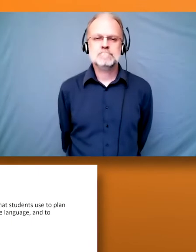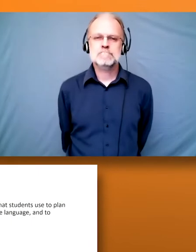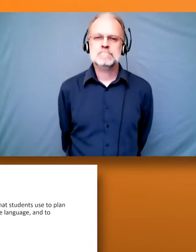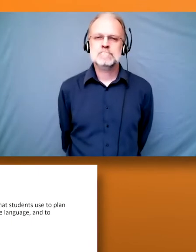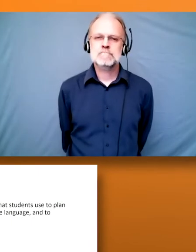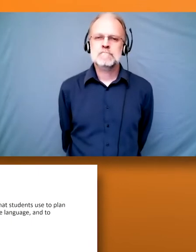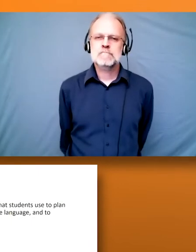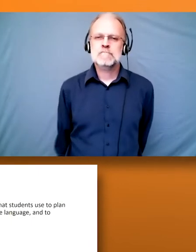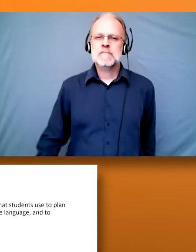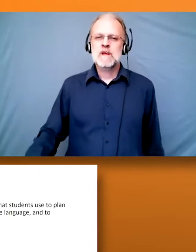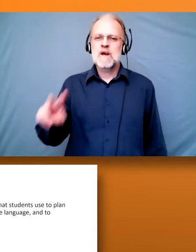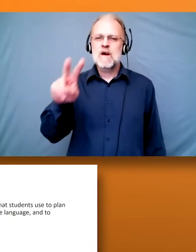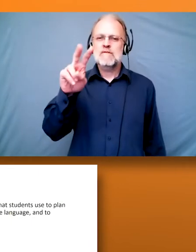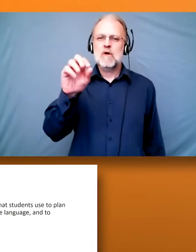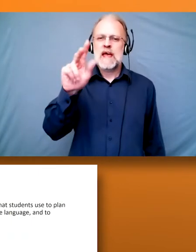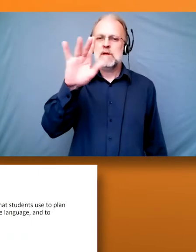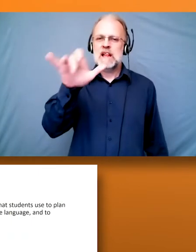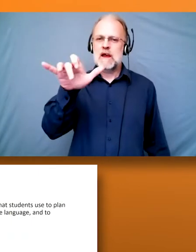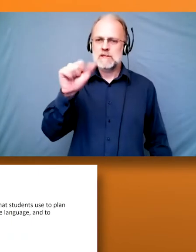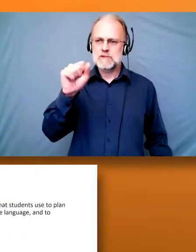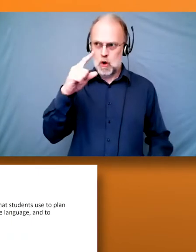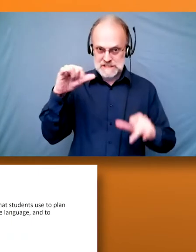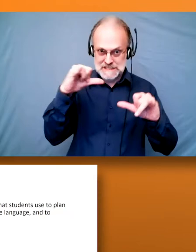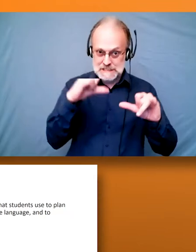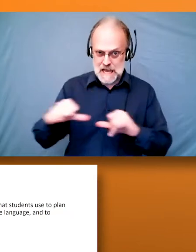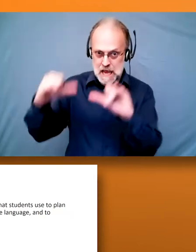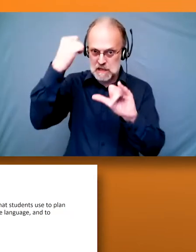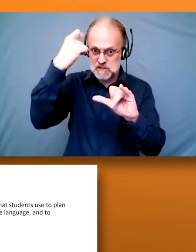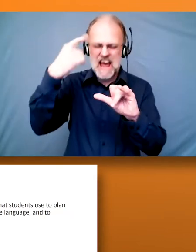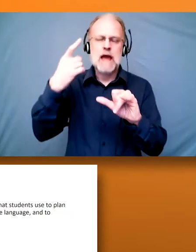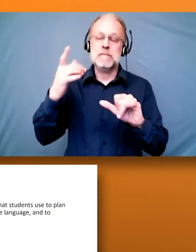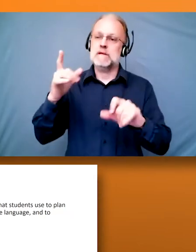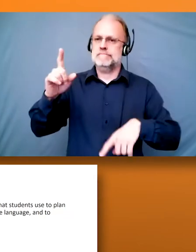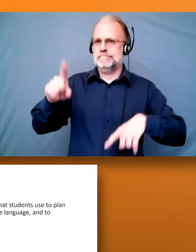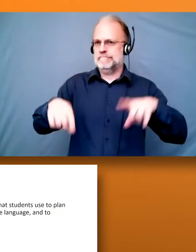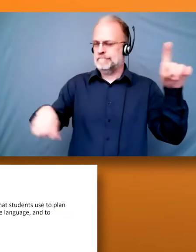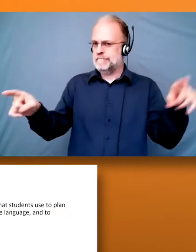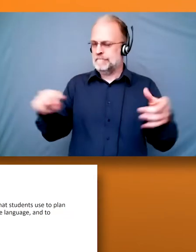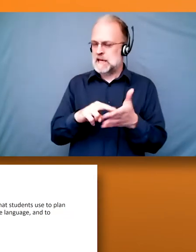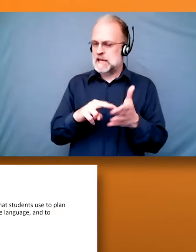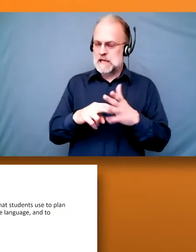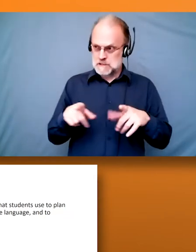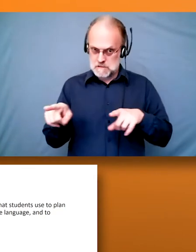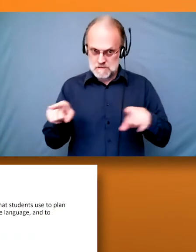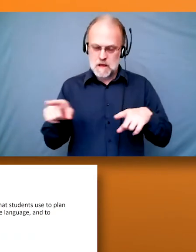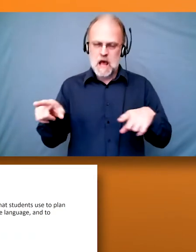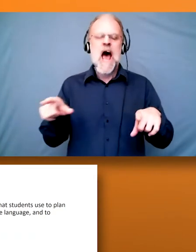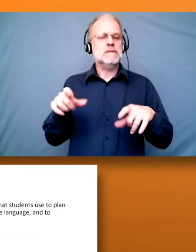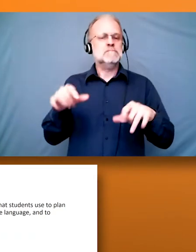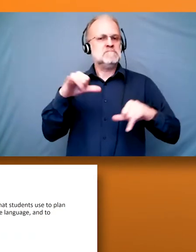So just to give you a definition of vocabulary so that we're all on the same page, because vocabulary obviously can mean different things.